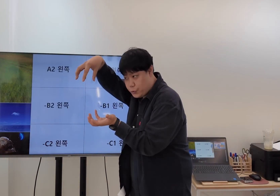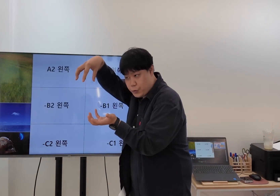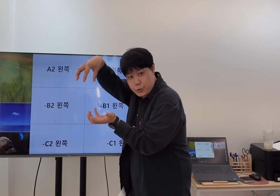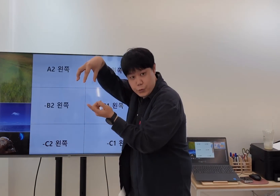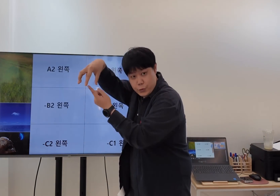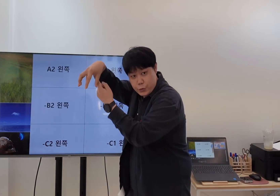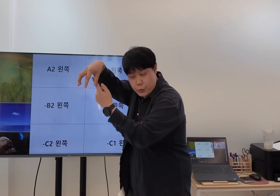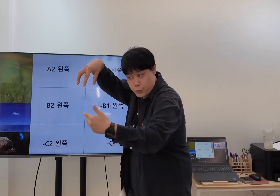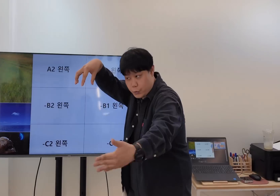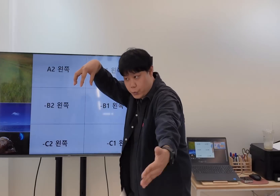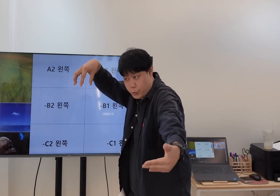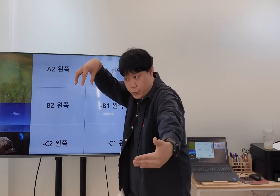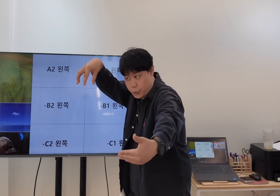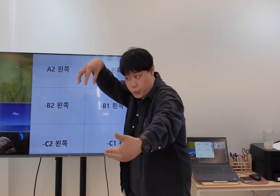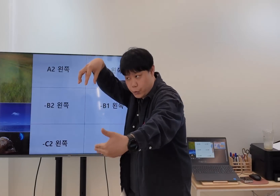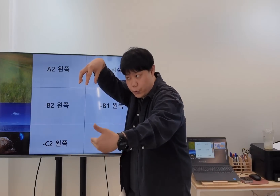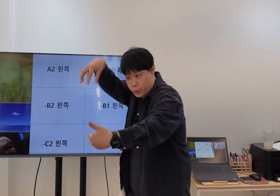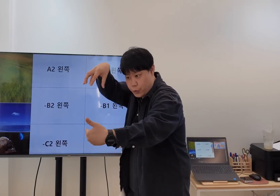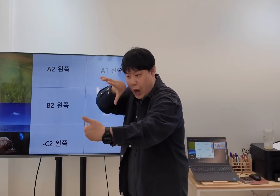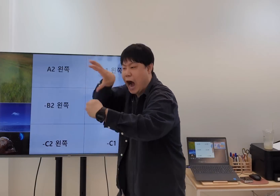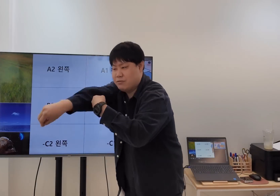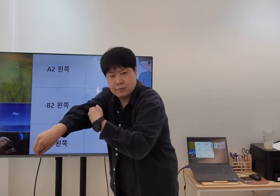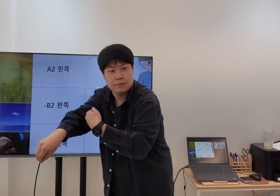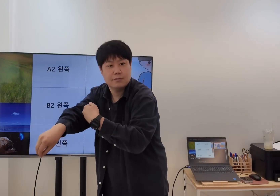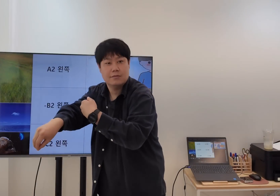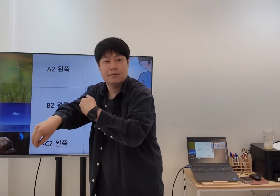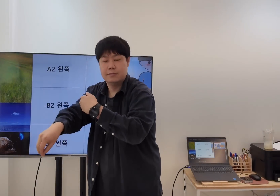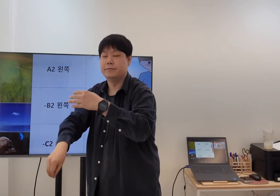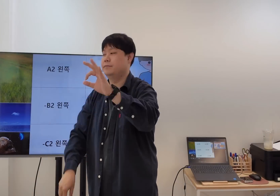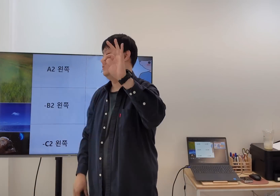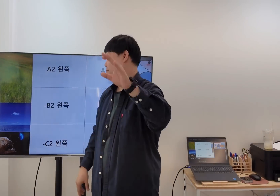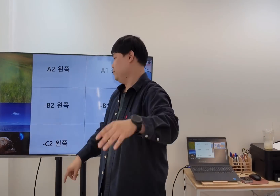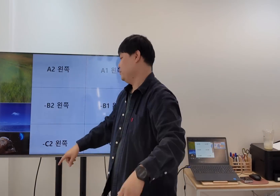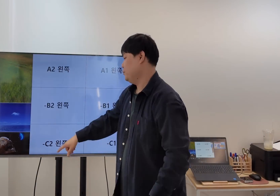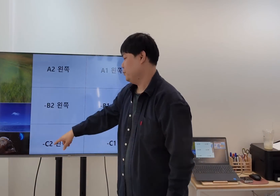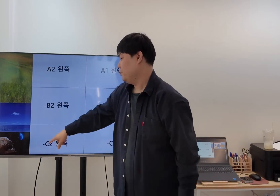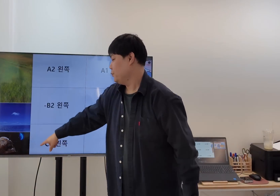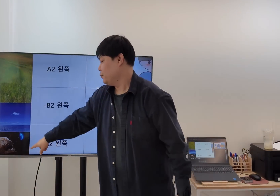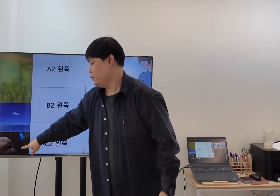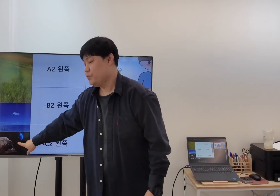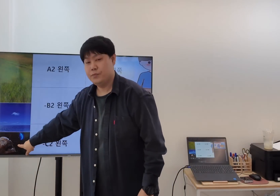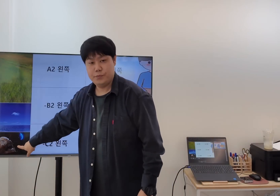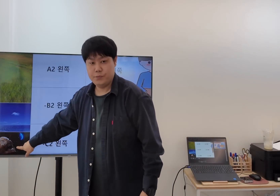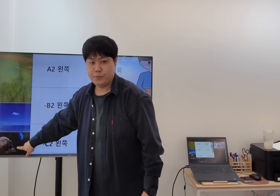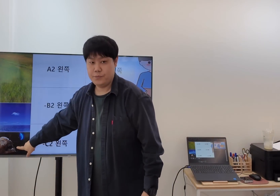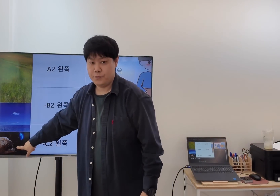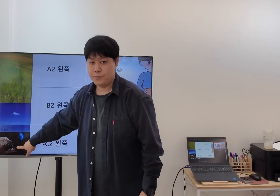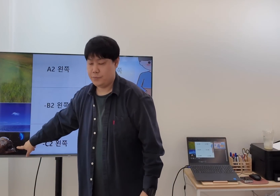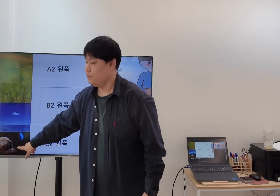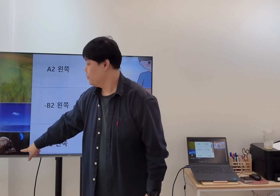With the tentacles that grow from its back, it catches and eats fish that pass by, right? You understand, right? It's a deep sea fish.